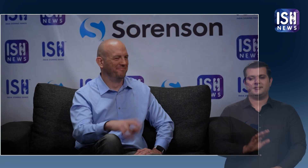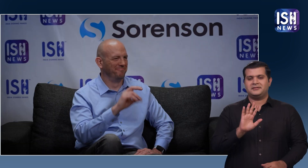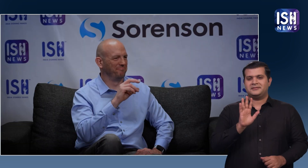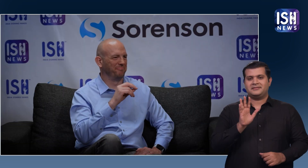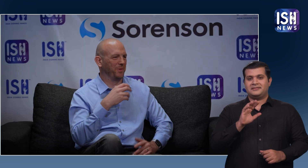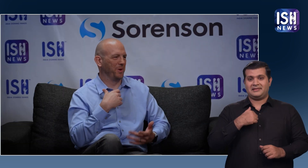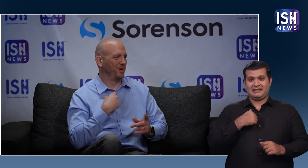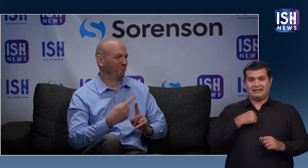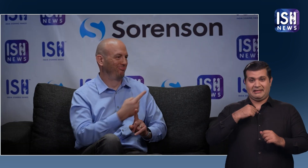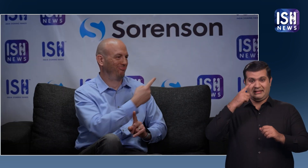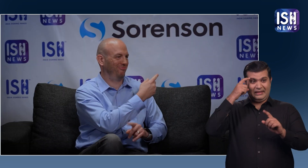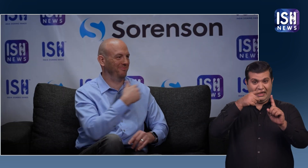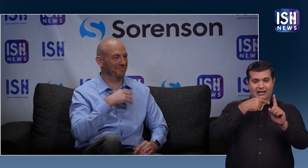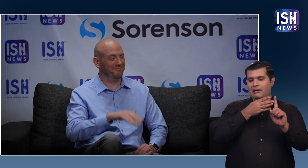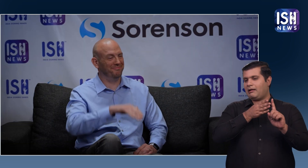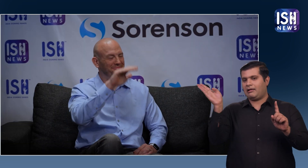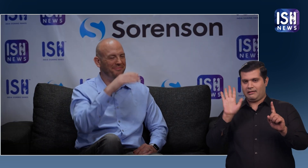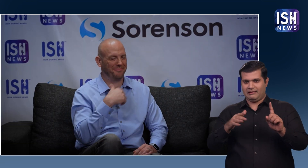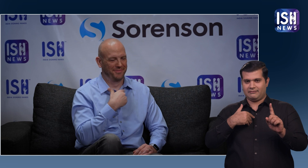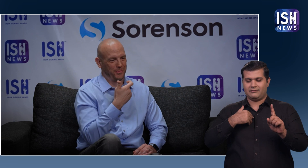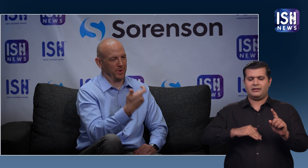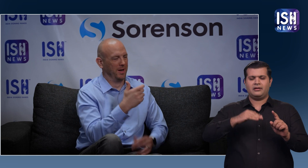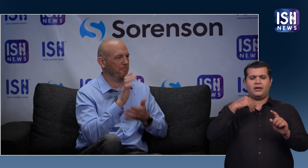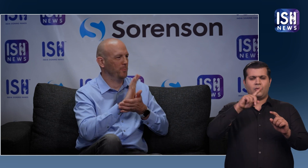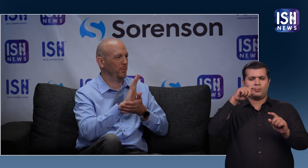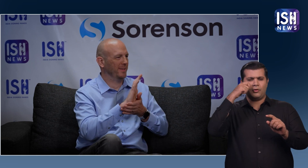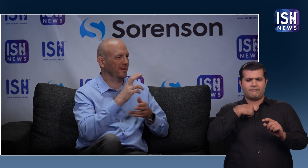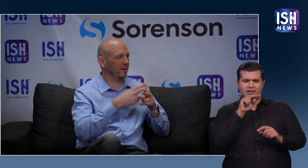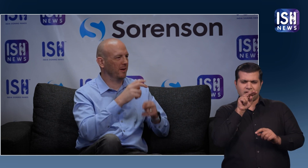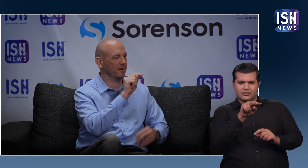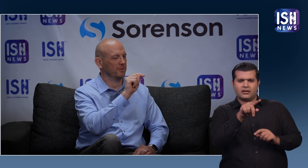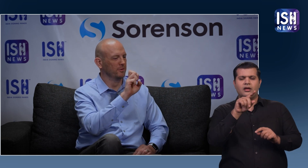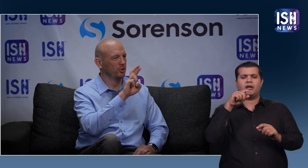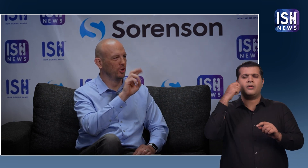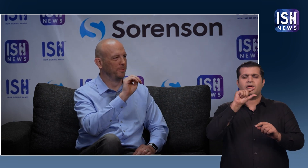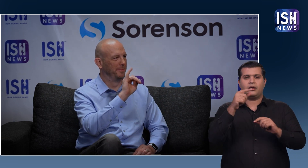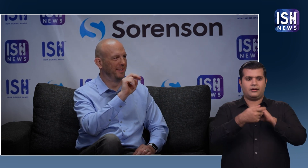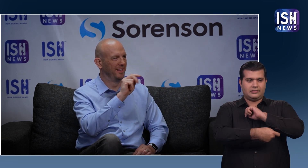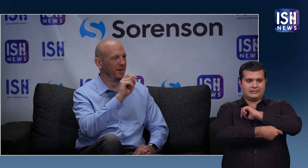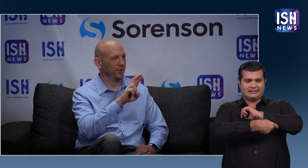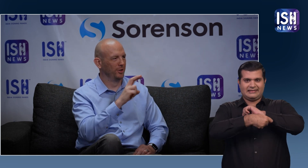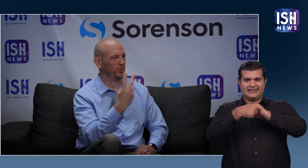No no, I went completely off track. Growing up, I saw a movie named Terminator 2.